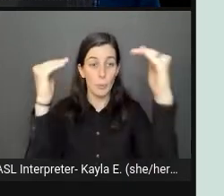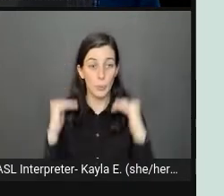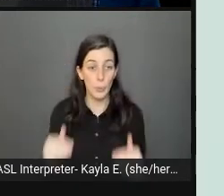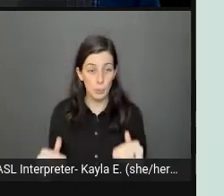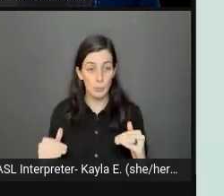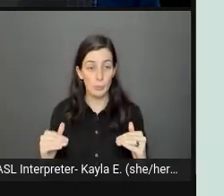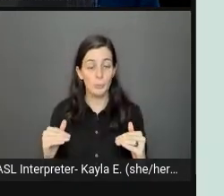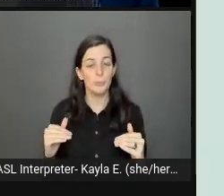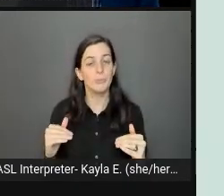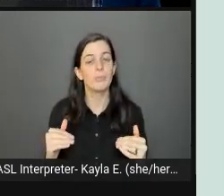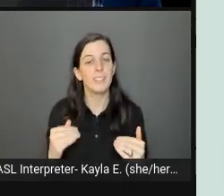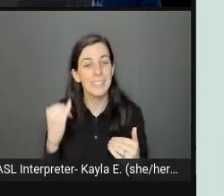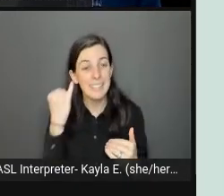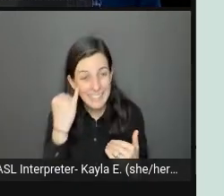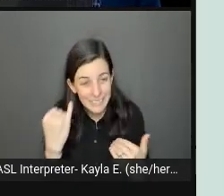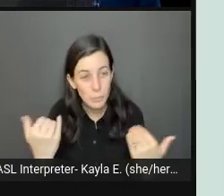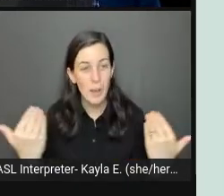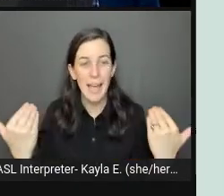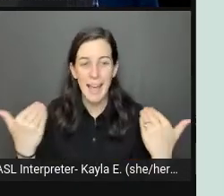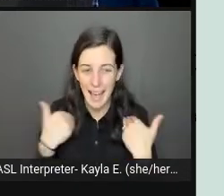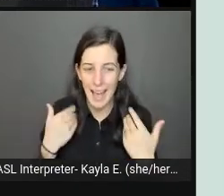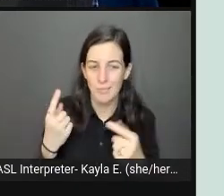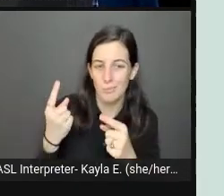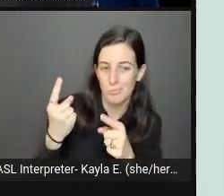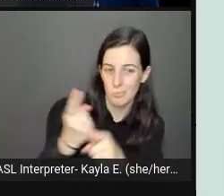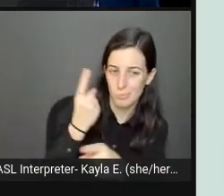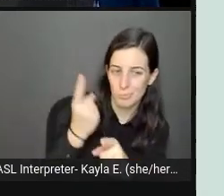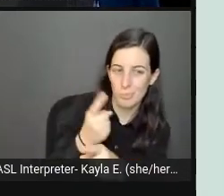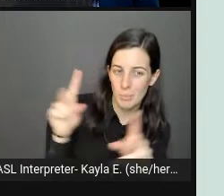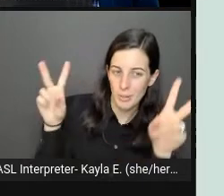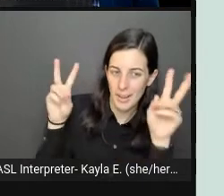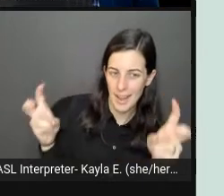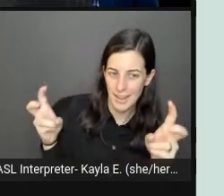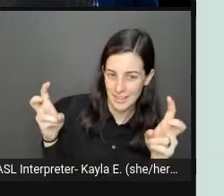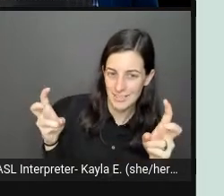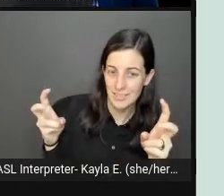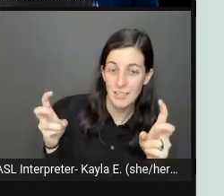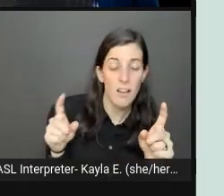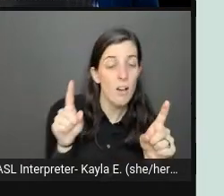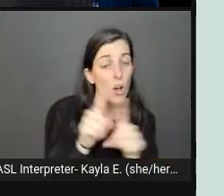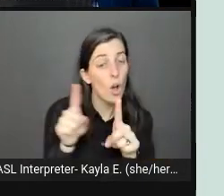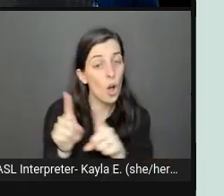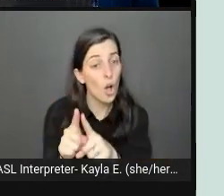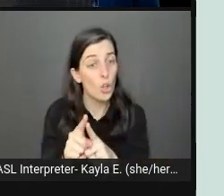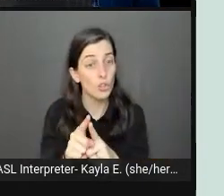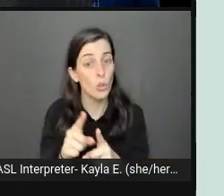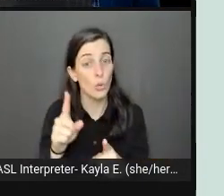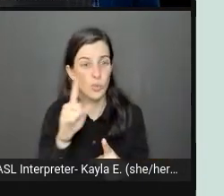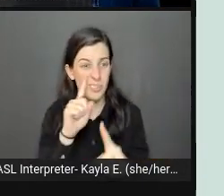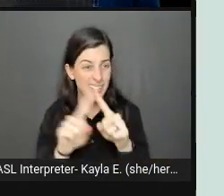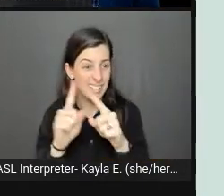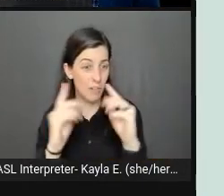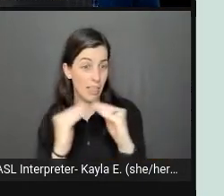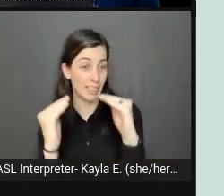As long as you've got headings set up properly that is, including it takes into account like your heading levels, your heading hierarchy.